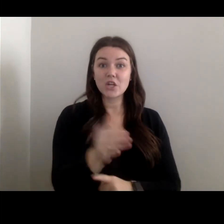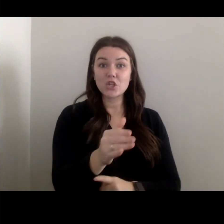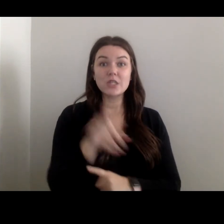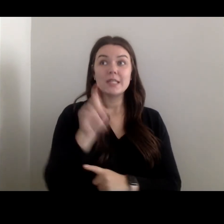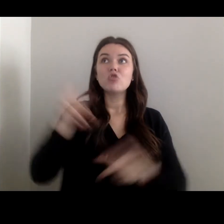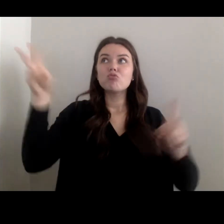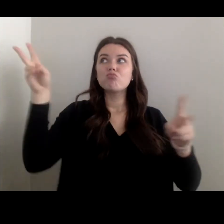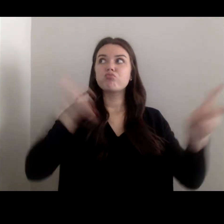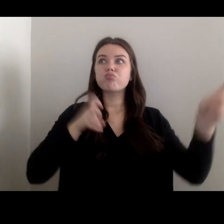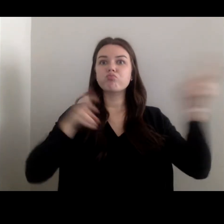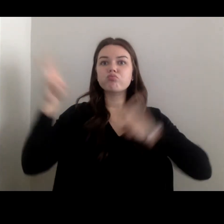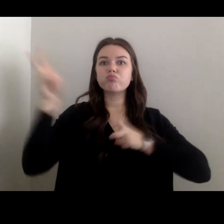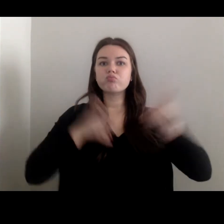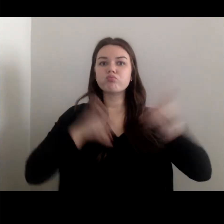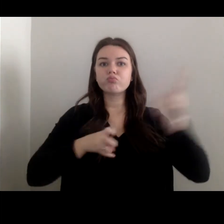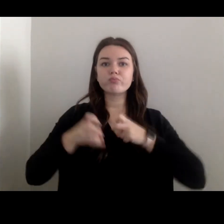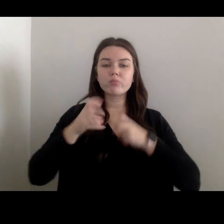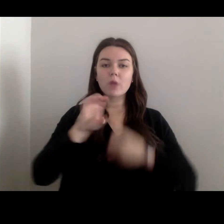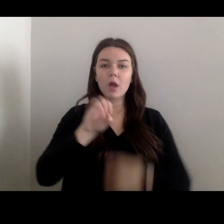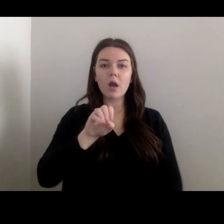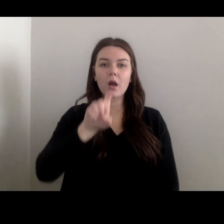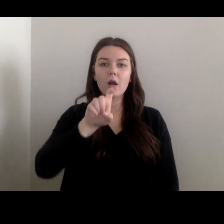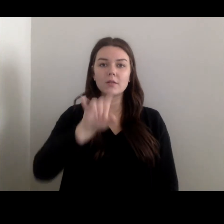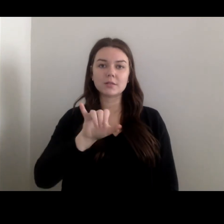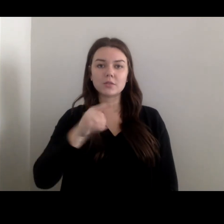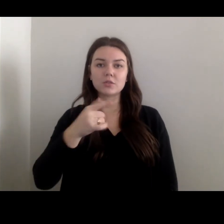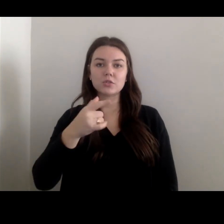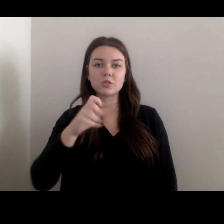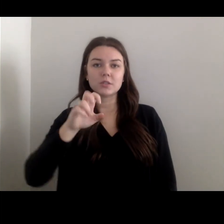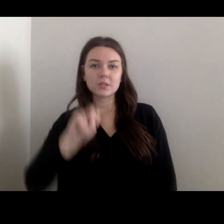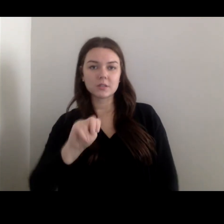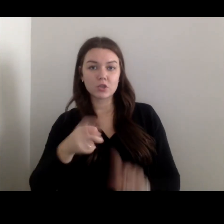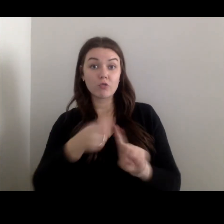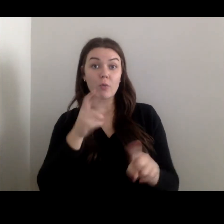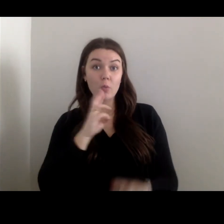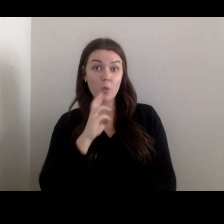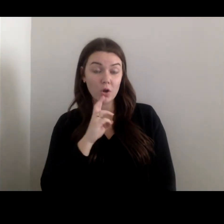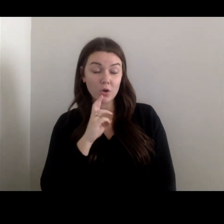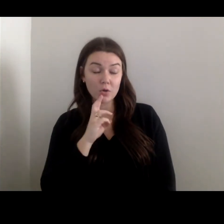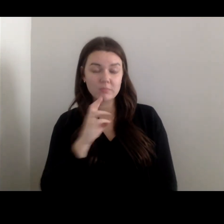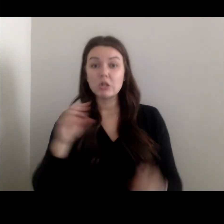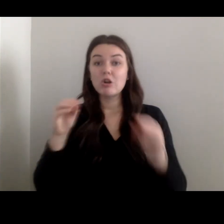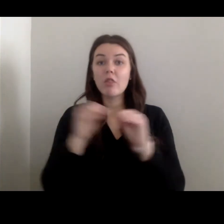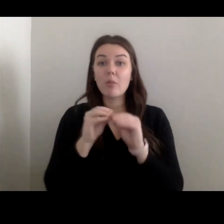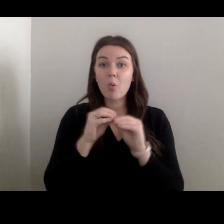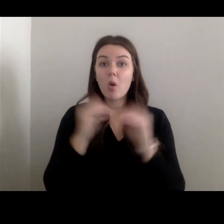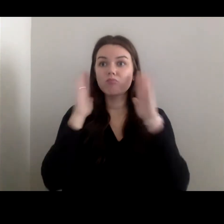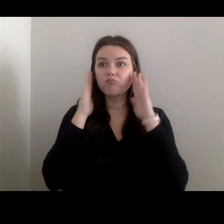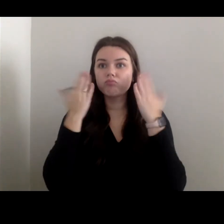So the more they can circulate and keep those gills clean, basically that allows them to be able